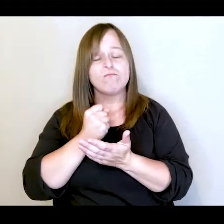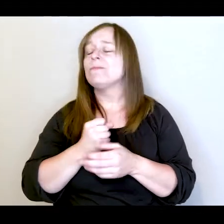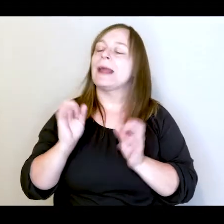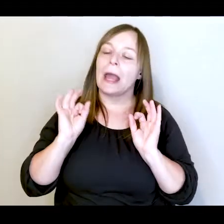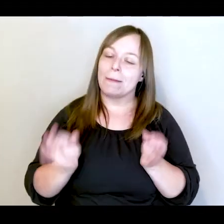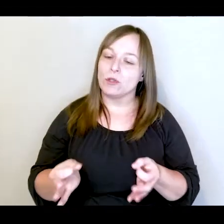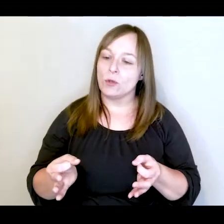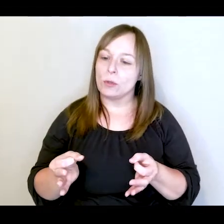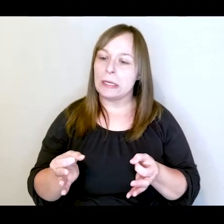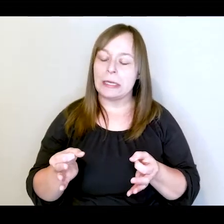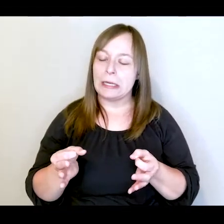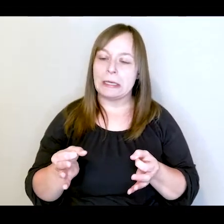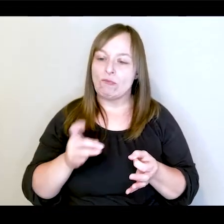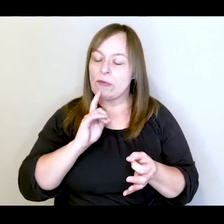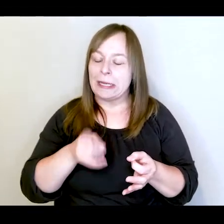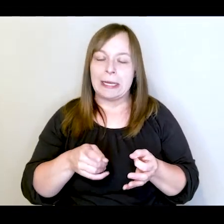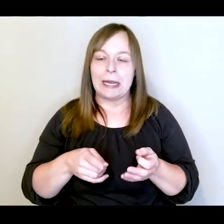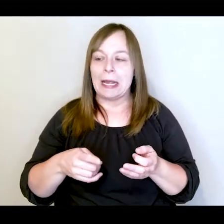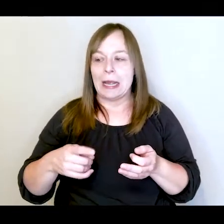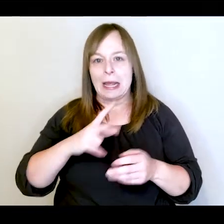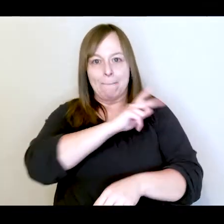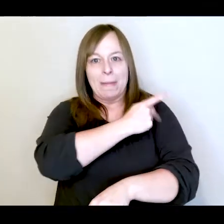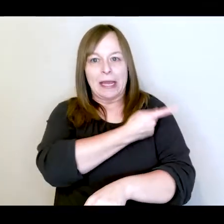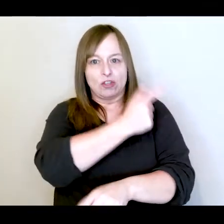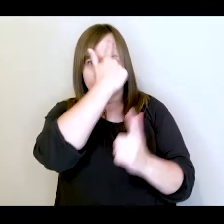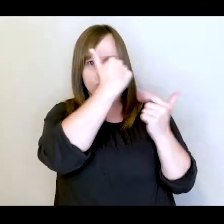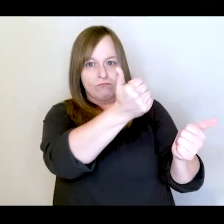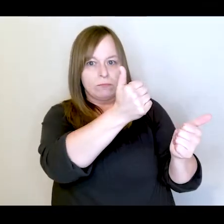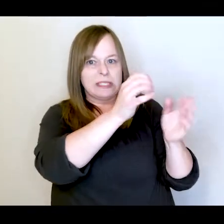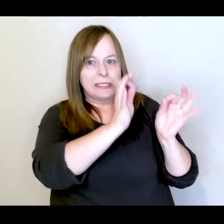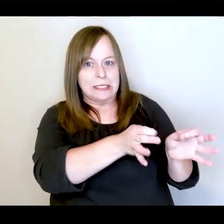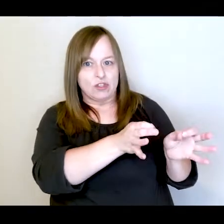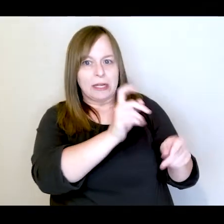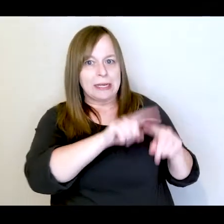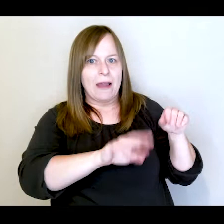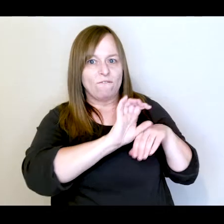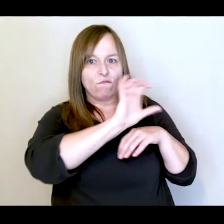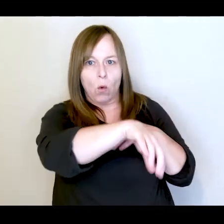Right, absolutely. I mean, really it's the patient's decision. Can't be forced